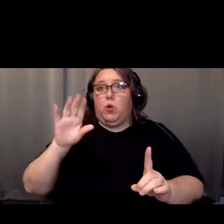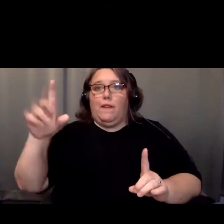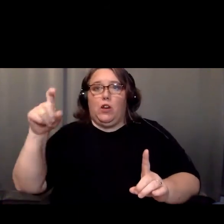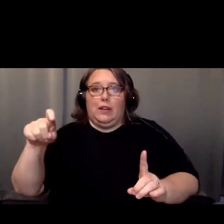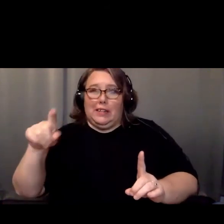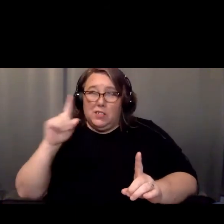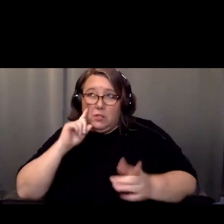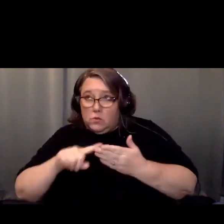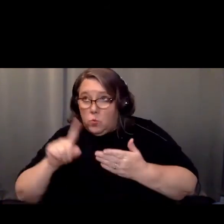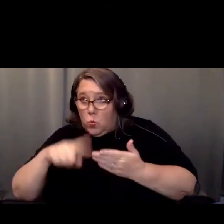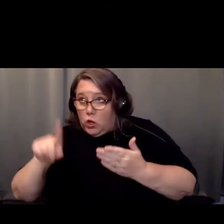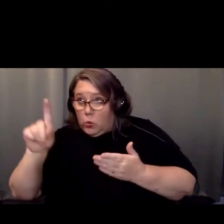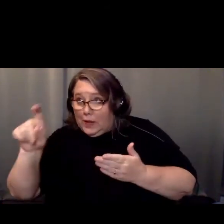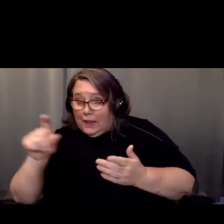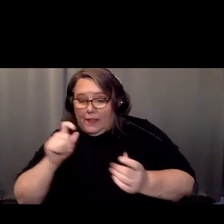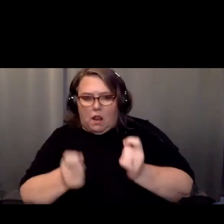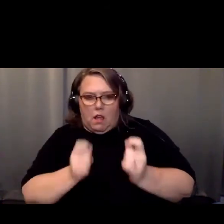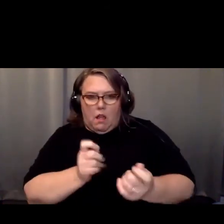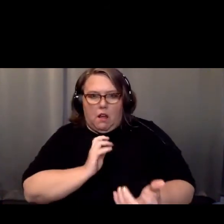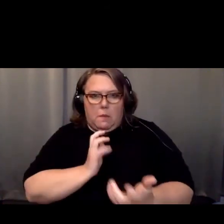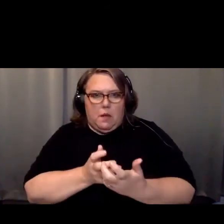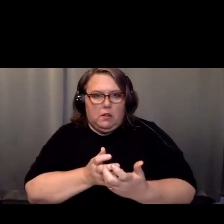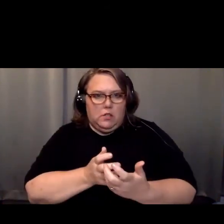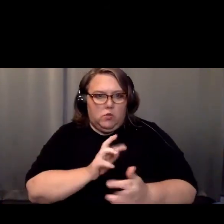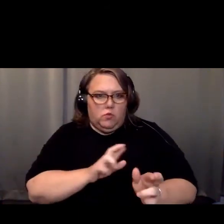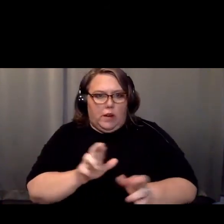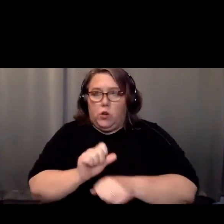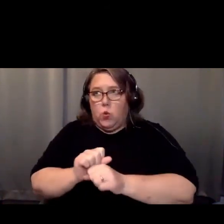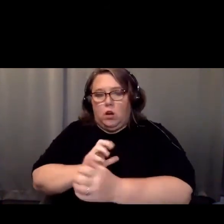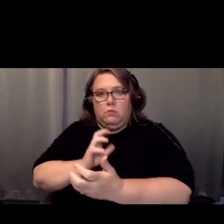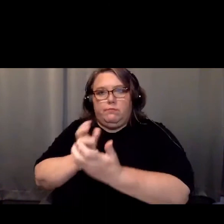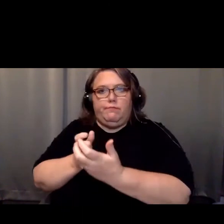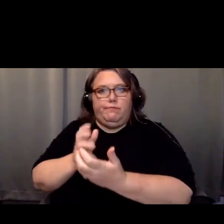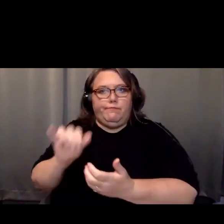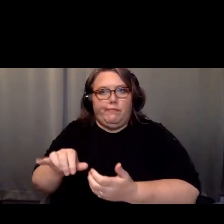to make sure that there's customized employment or this job carving process,